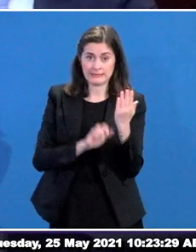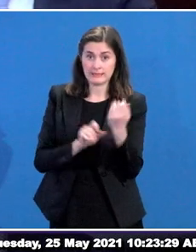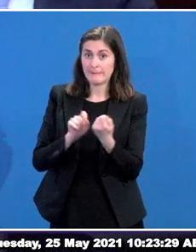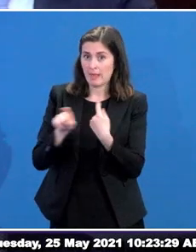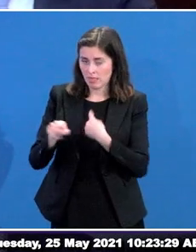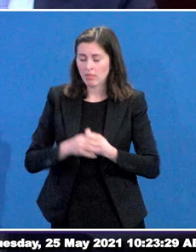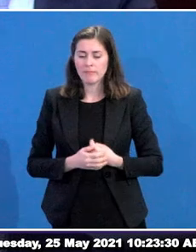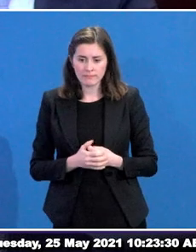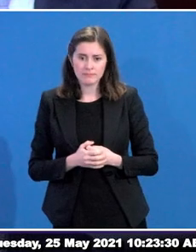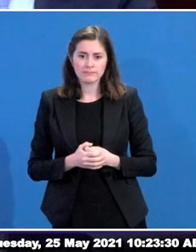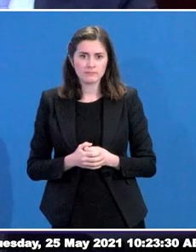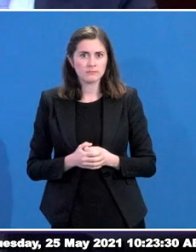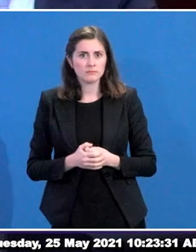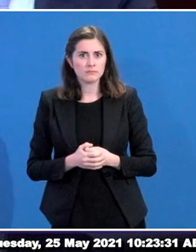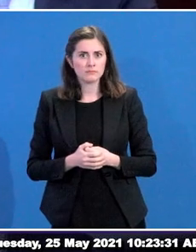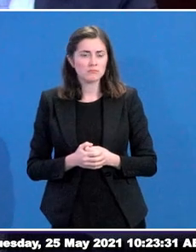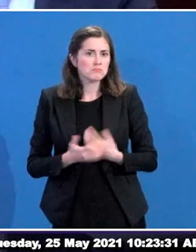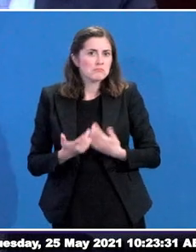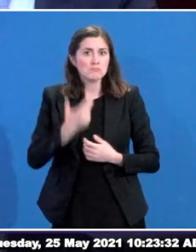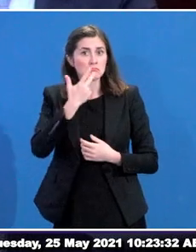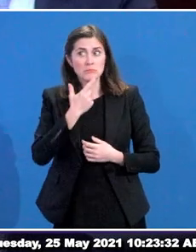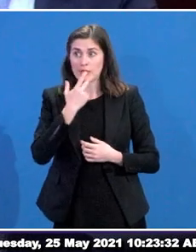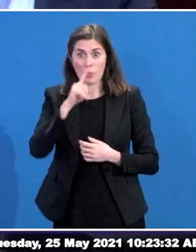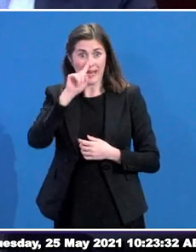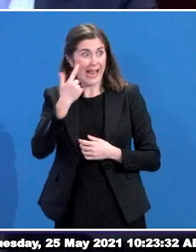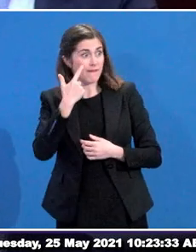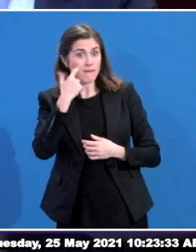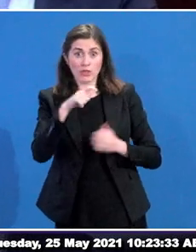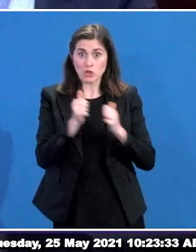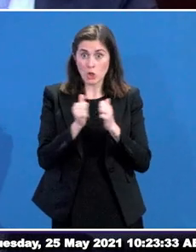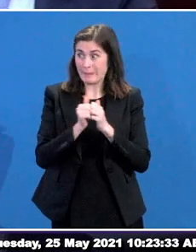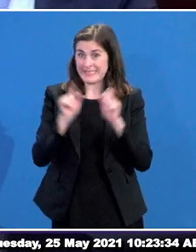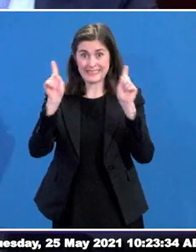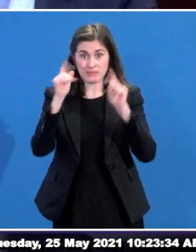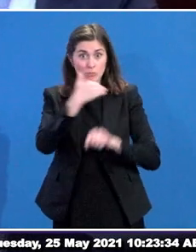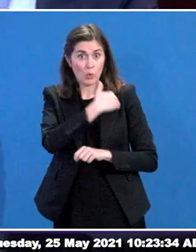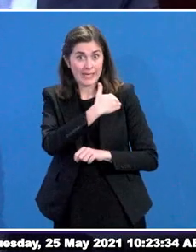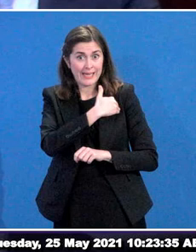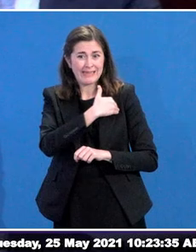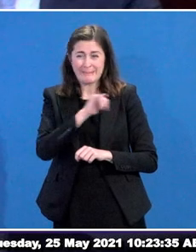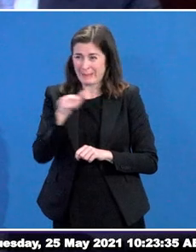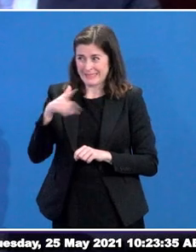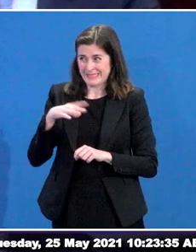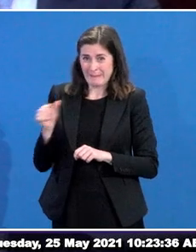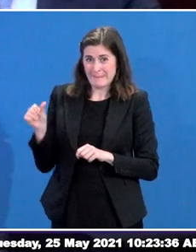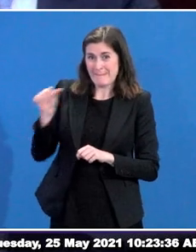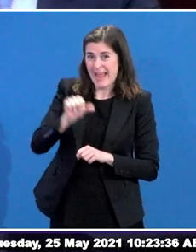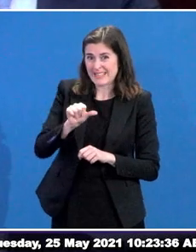that if we can't do that before you finish this morning, I might need you just to come back after morning tea just to,